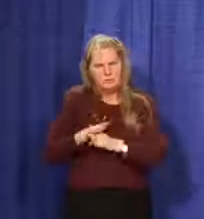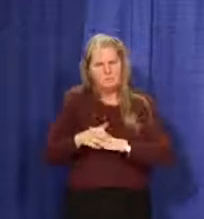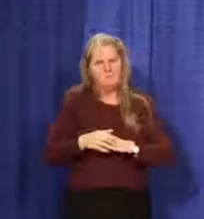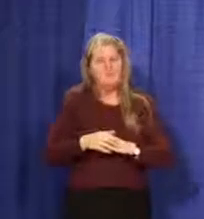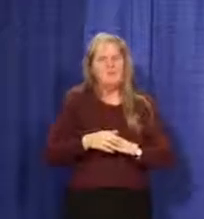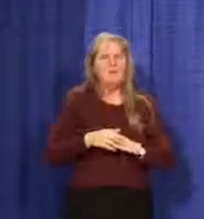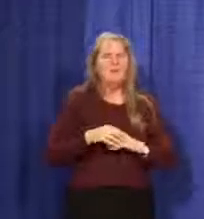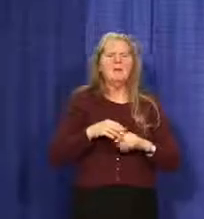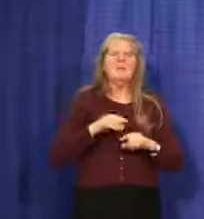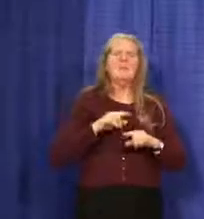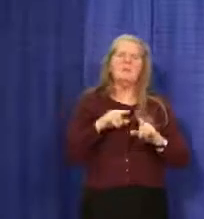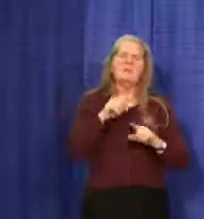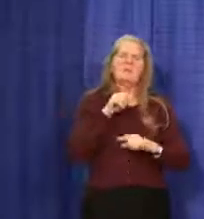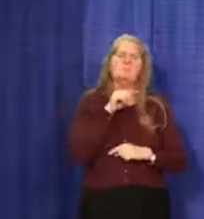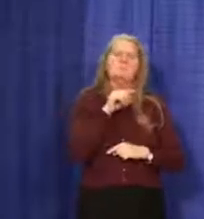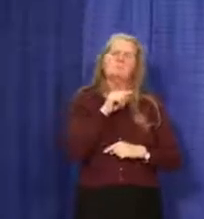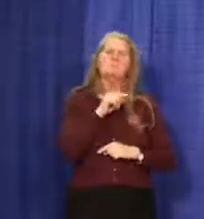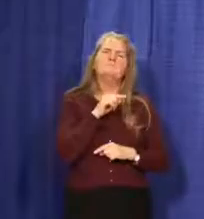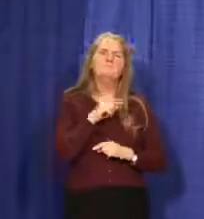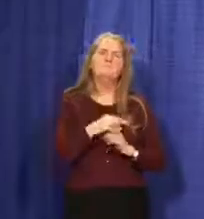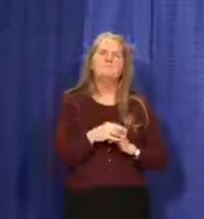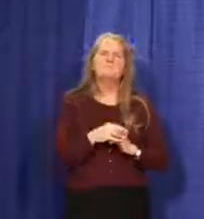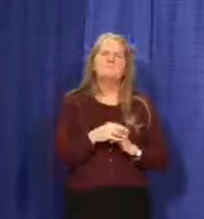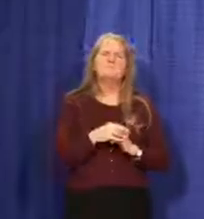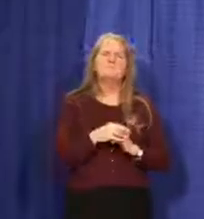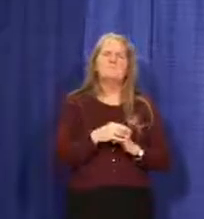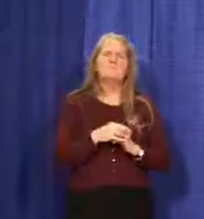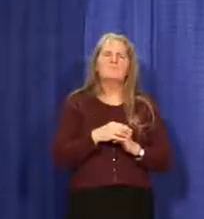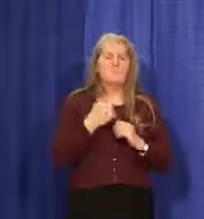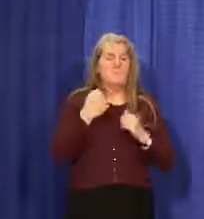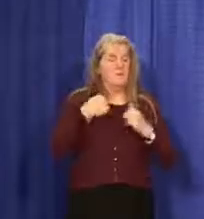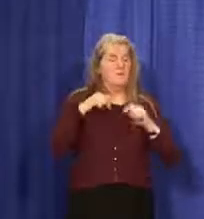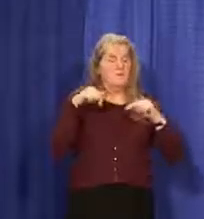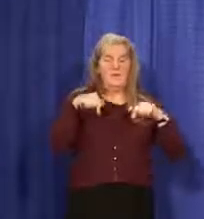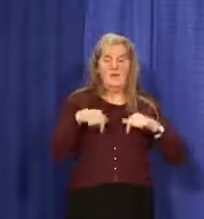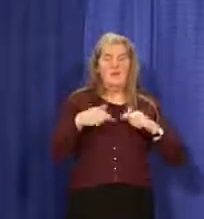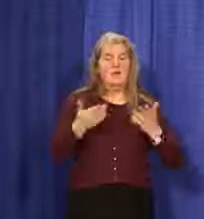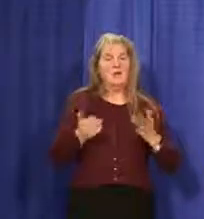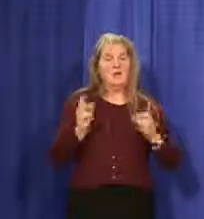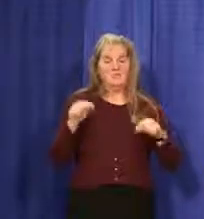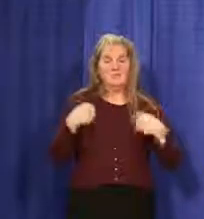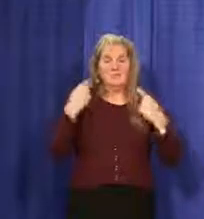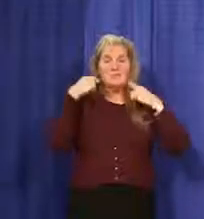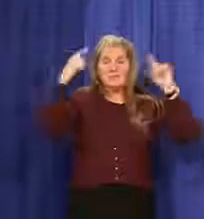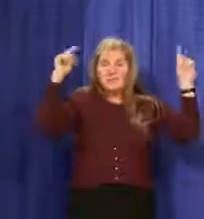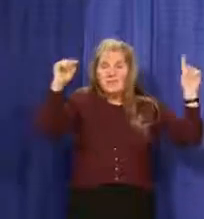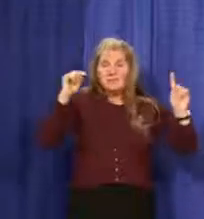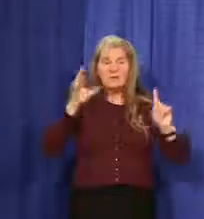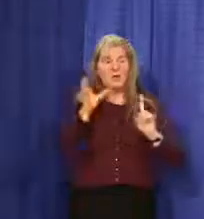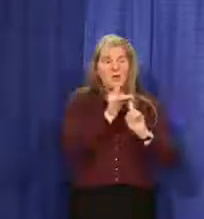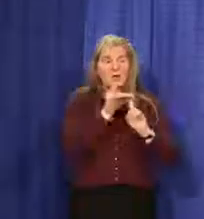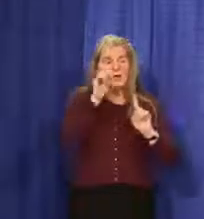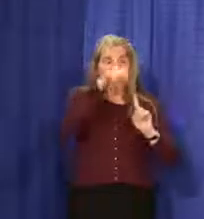also previous is that we can actually do contact tracing very well.